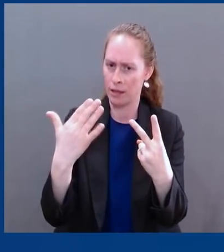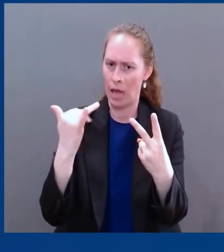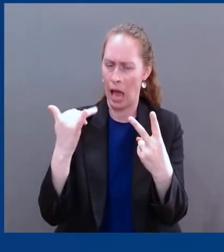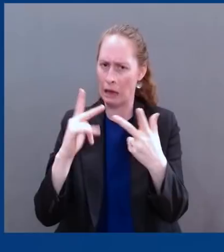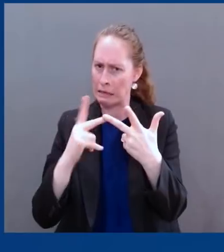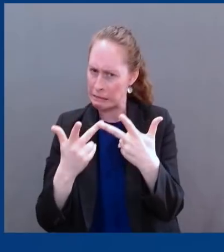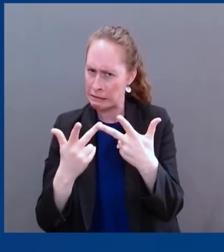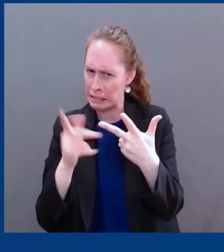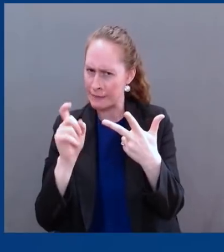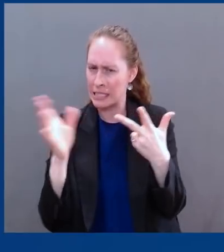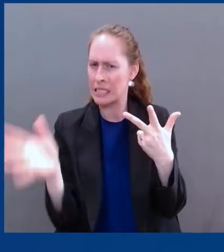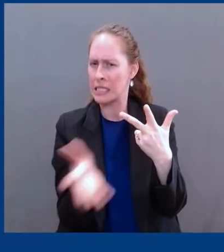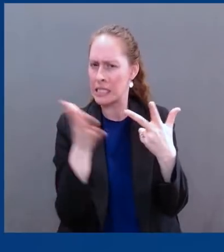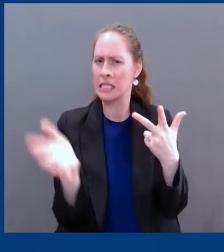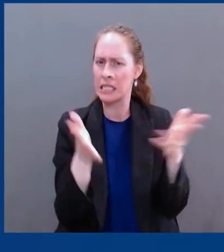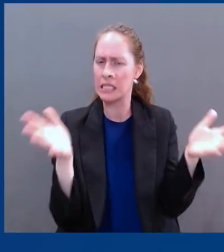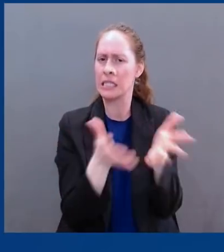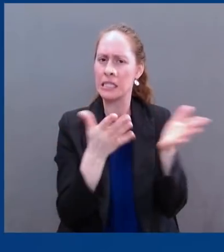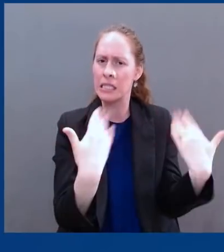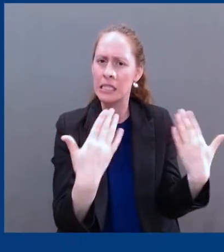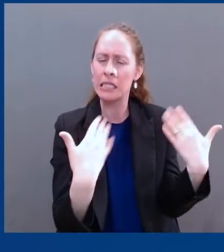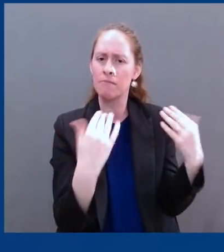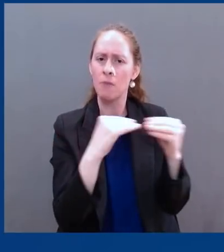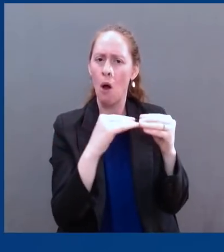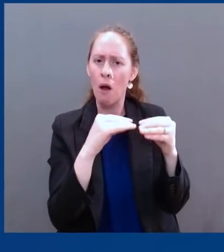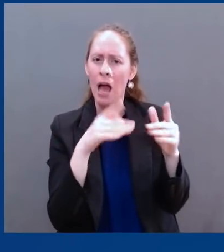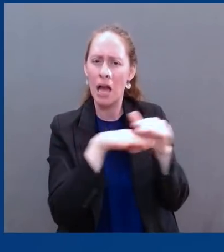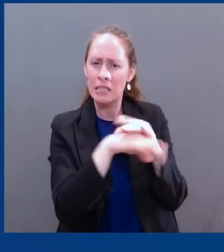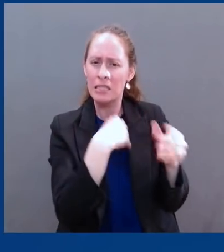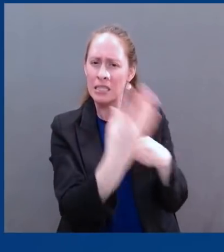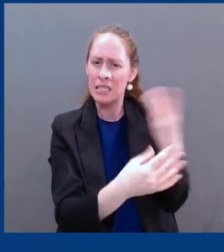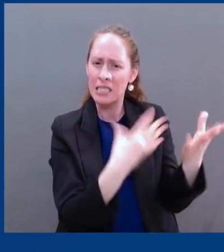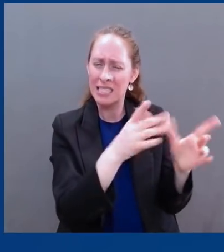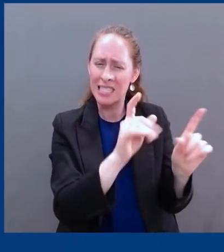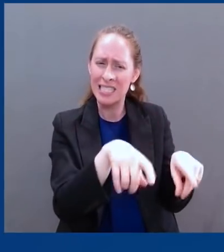And we're trying everything we can to get the message out of why it is so important.